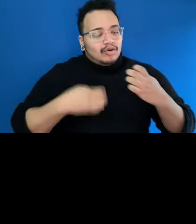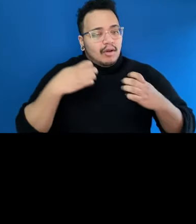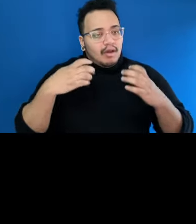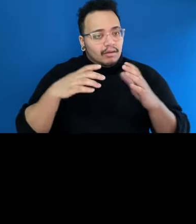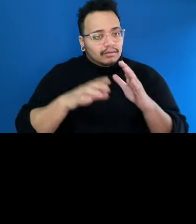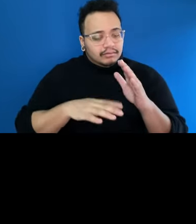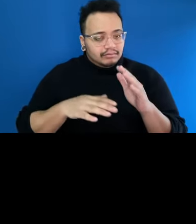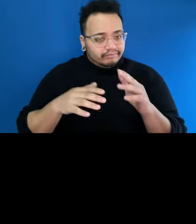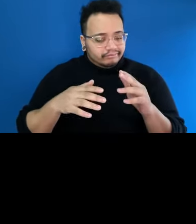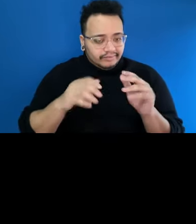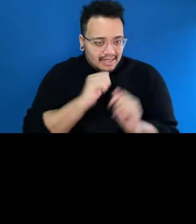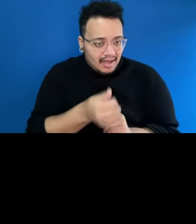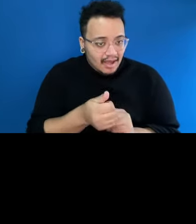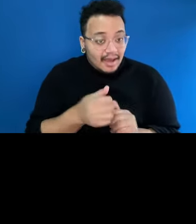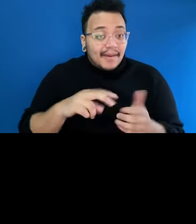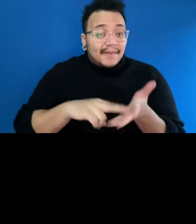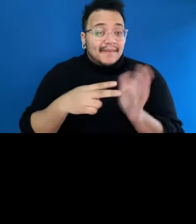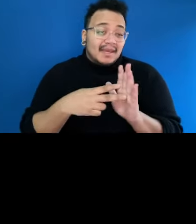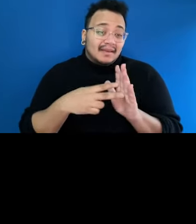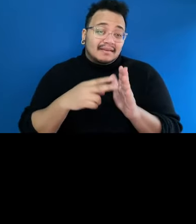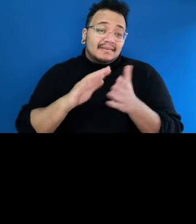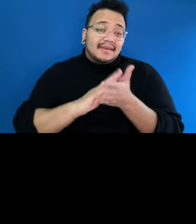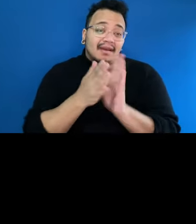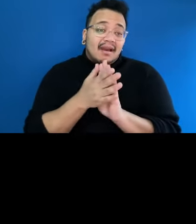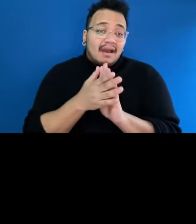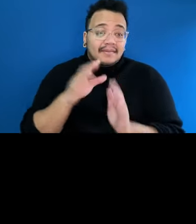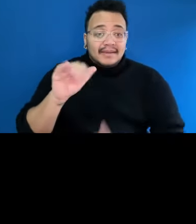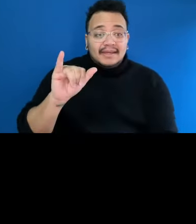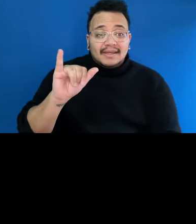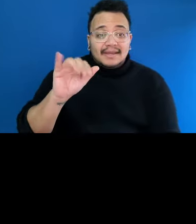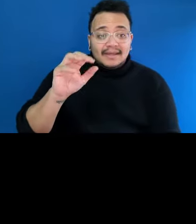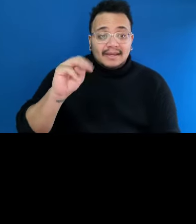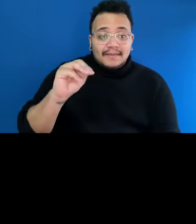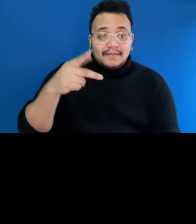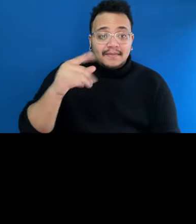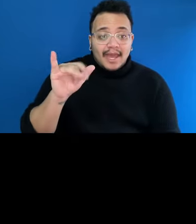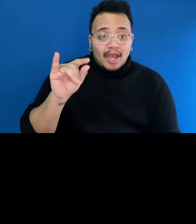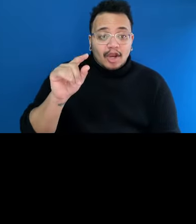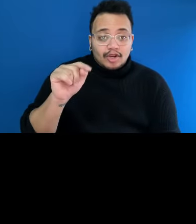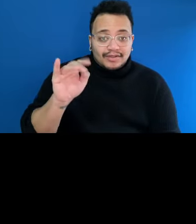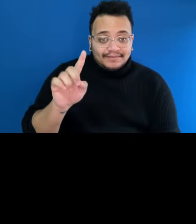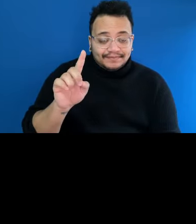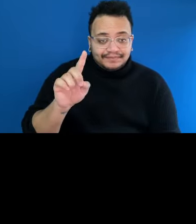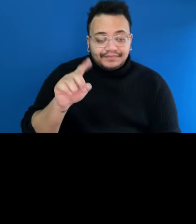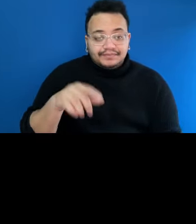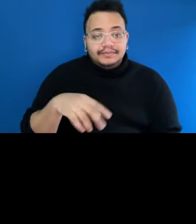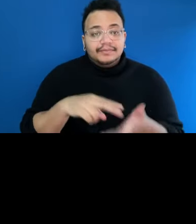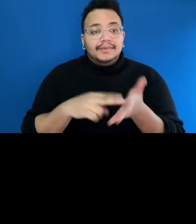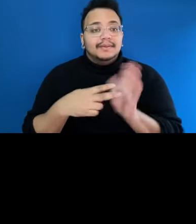That impairment can then lead to the adoption of health risk behaviors. If you're having problems in school,